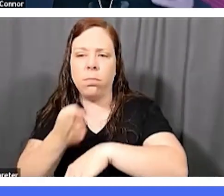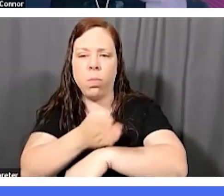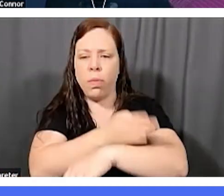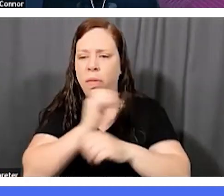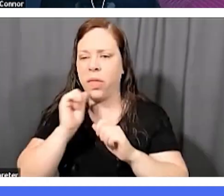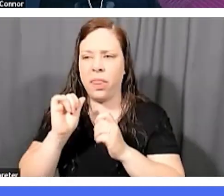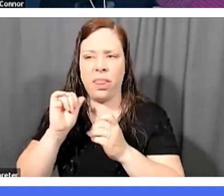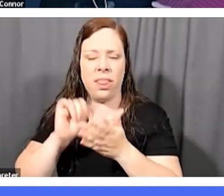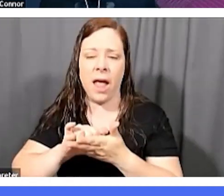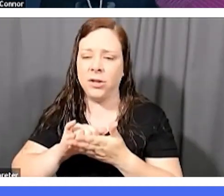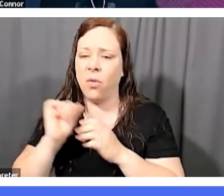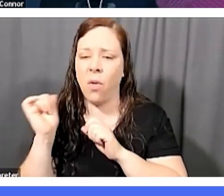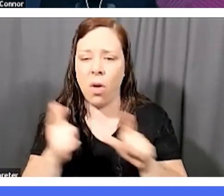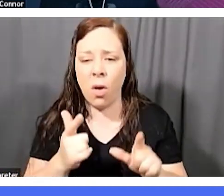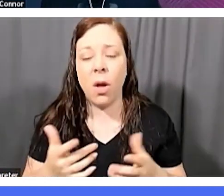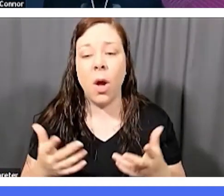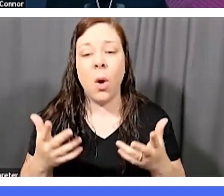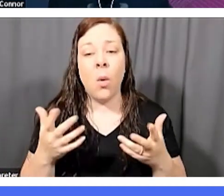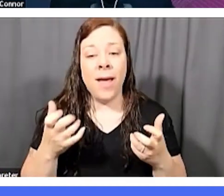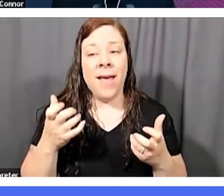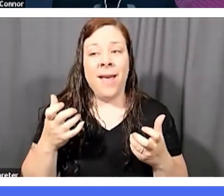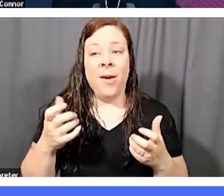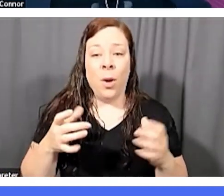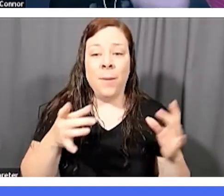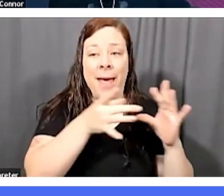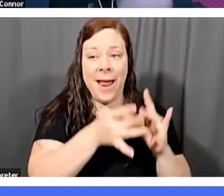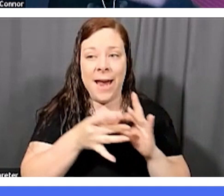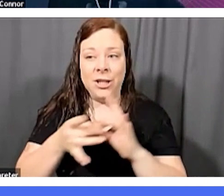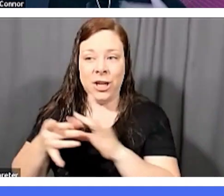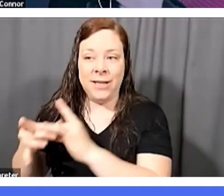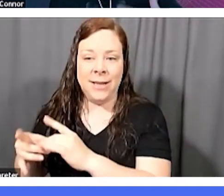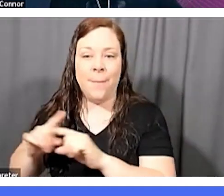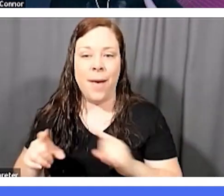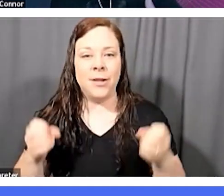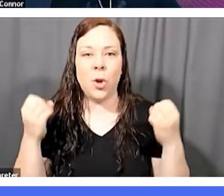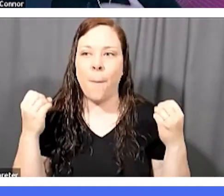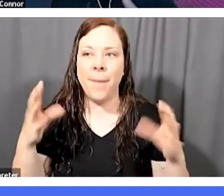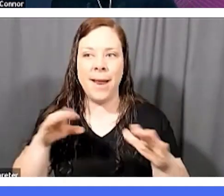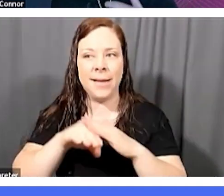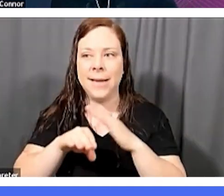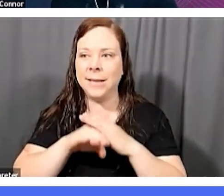And so that ends up with so many accessibility presentations, kind of repeating the same core part of WIC hag